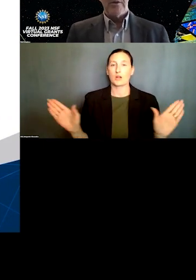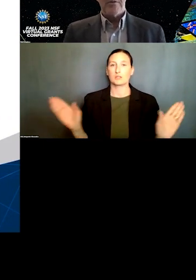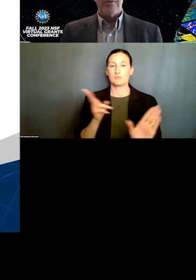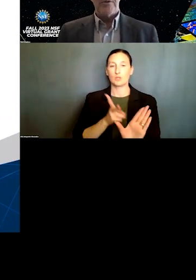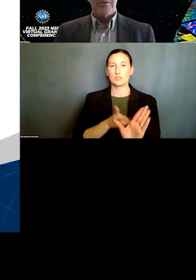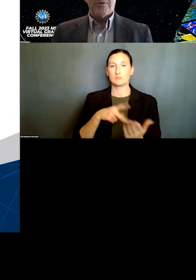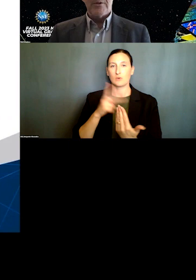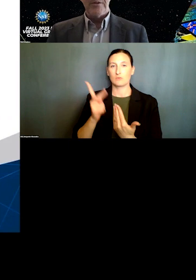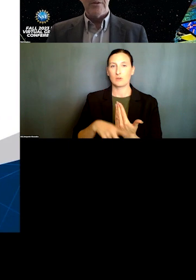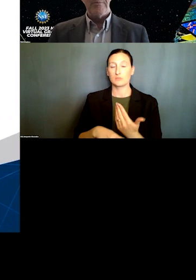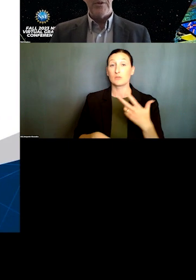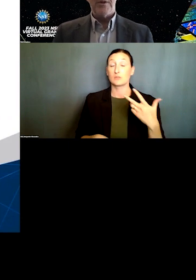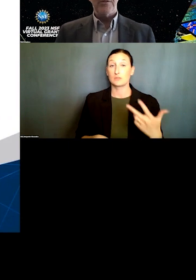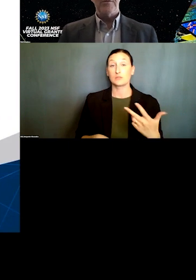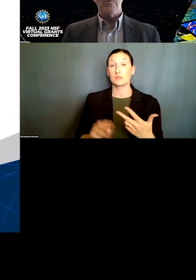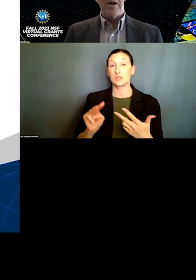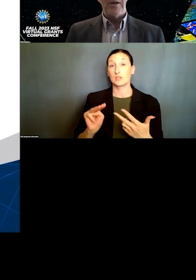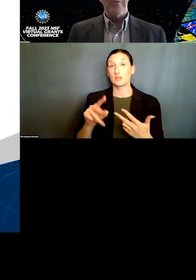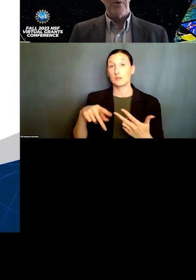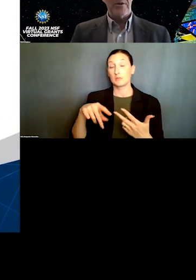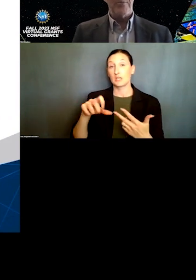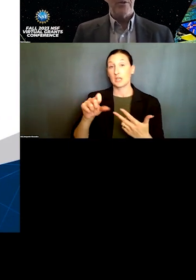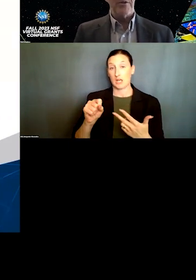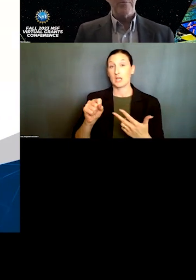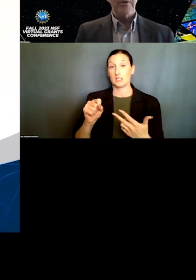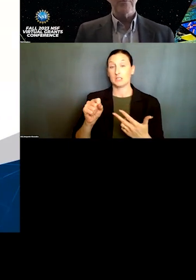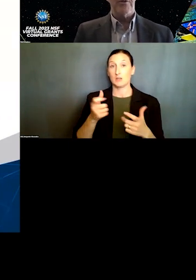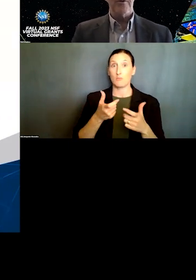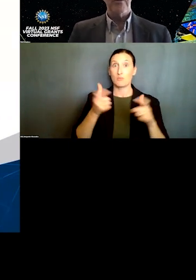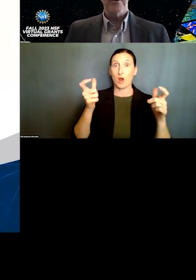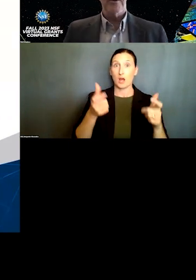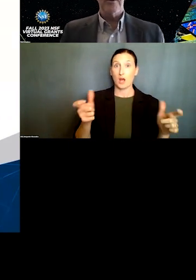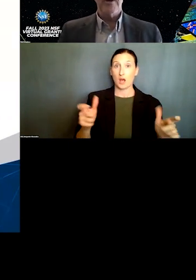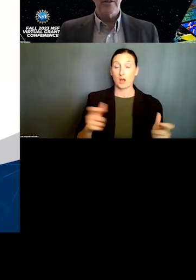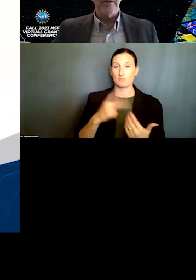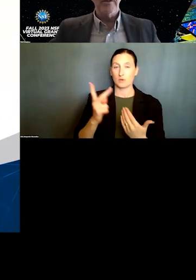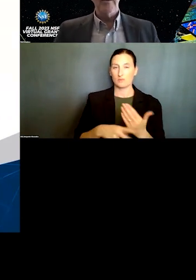So there's three MPS wide broadening participation programs I'm going to highlight.